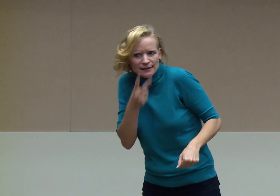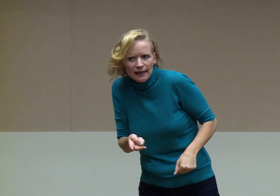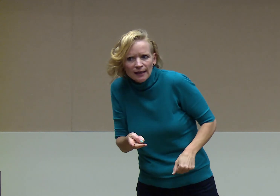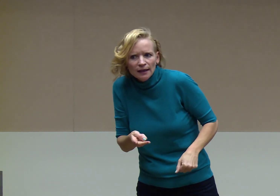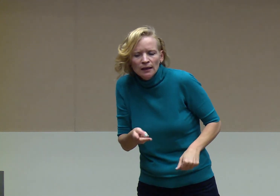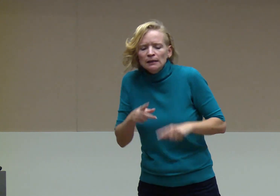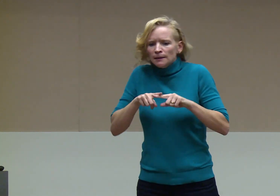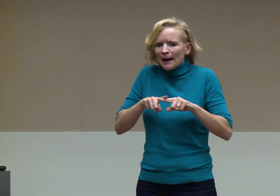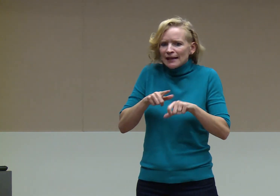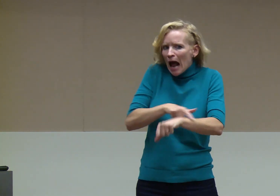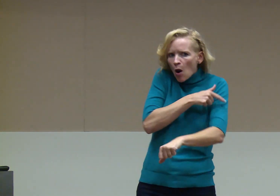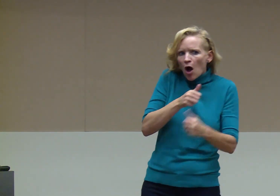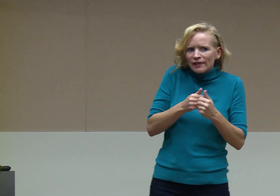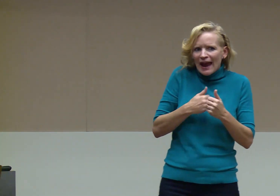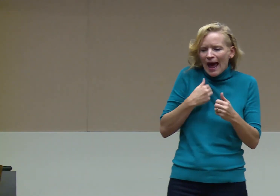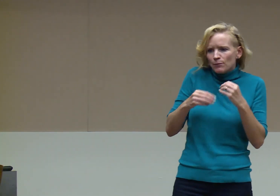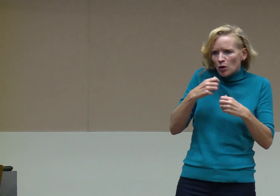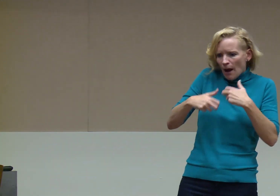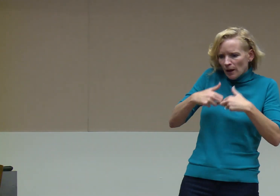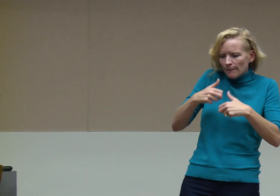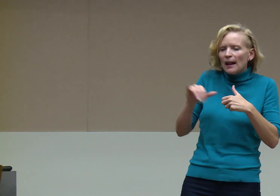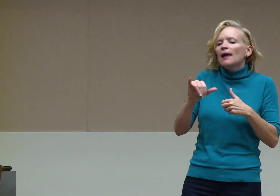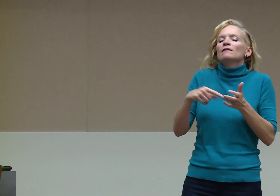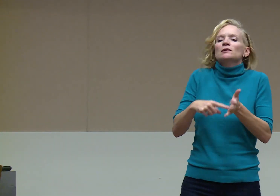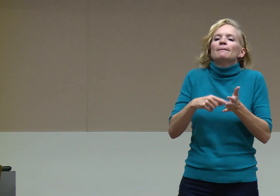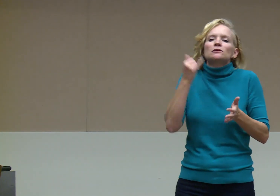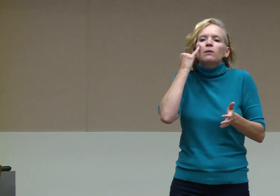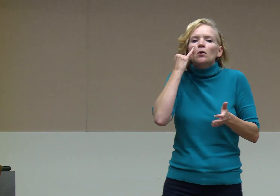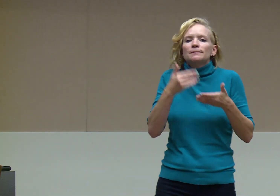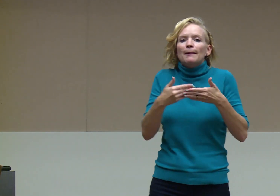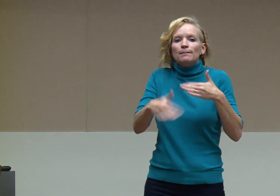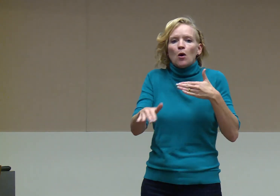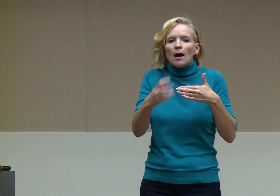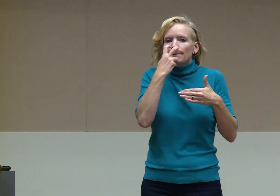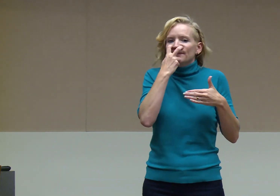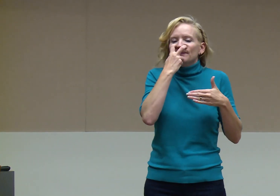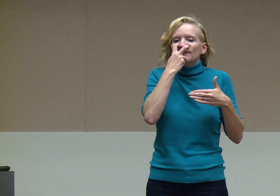and then they had surgery, and they were wondering how long after they were able to see.